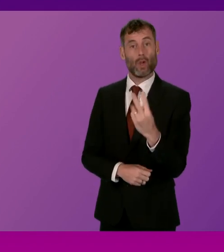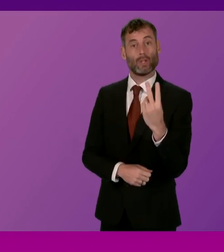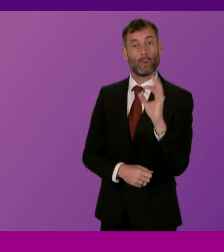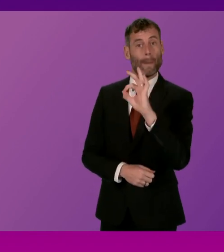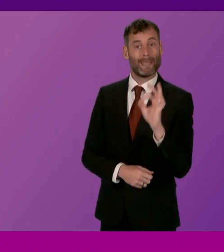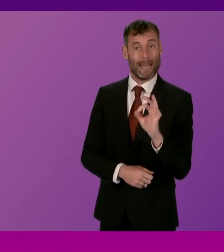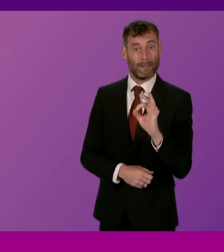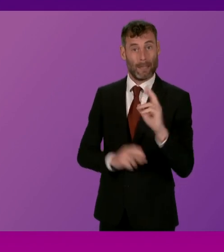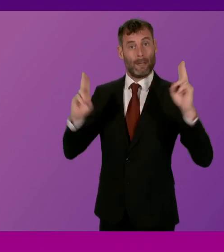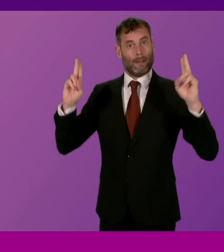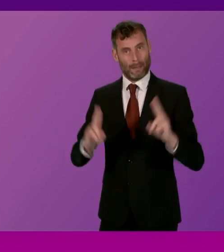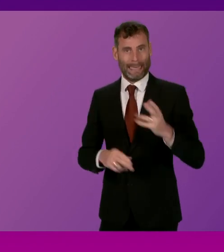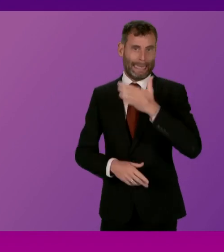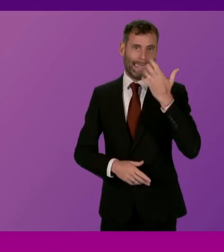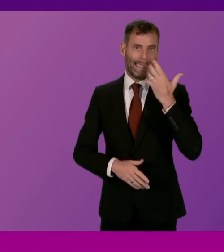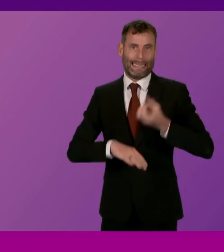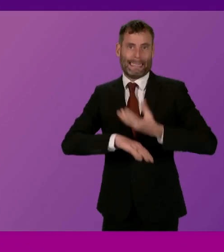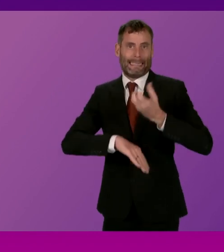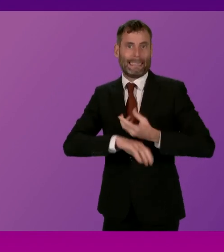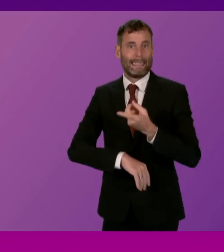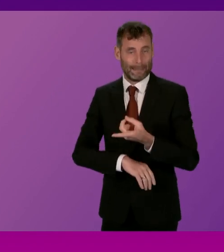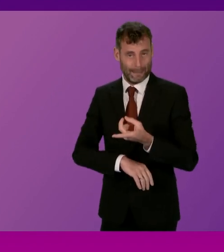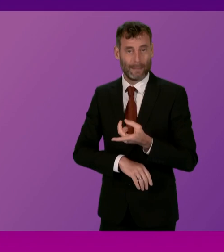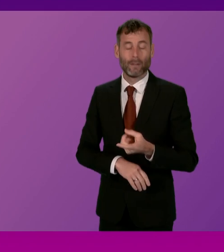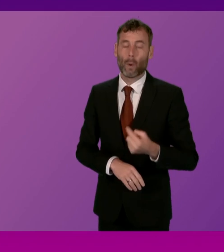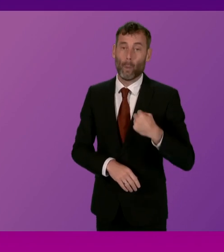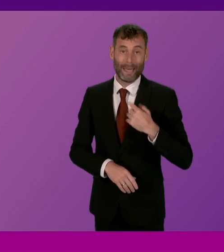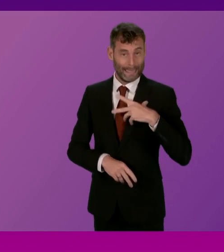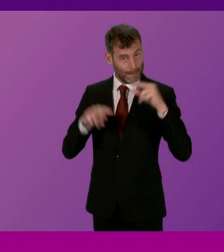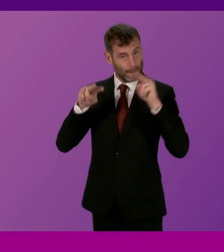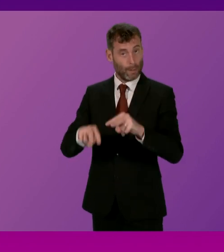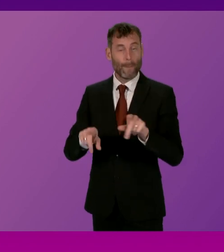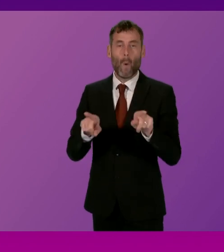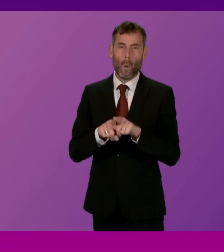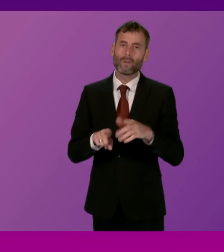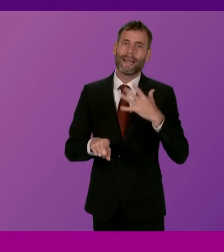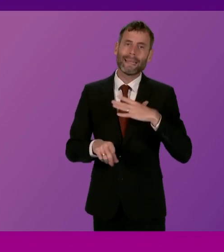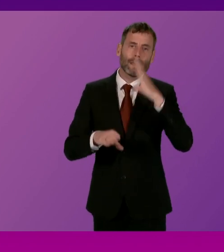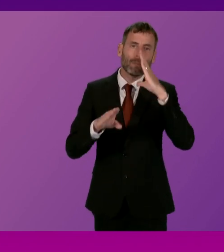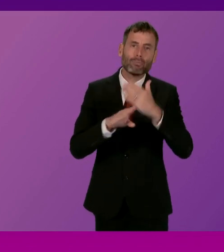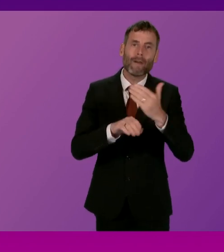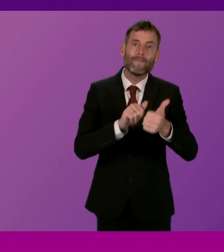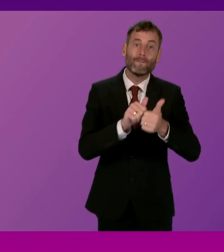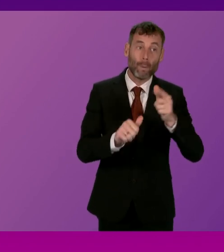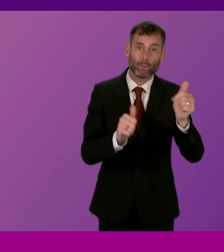It is also fair to say that it will be important for us to attract private investment for our